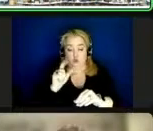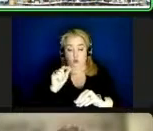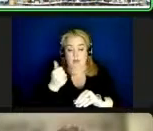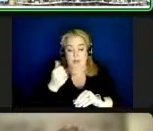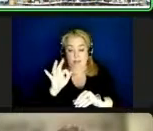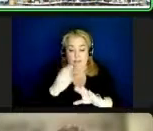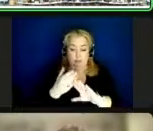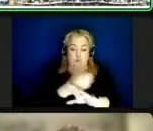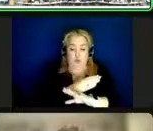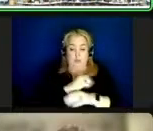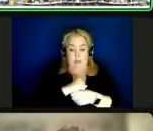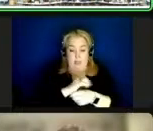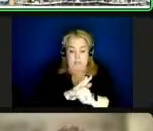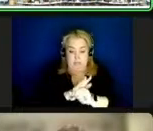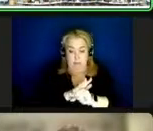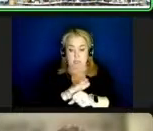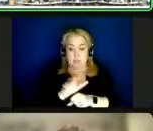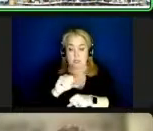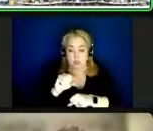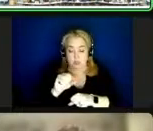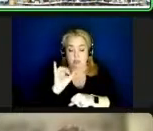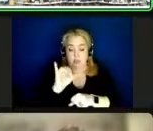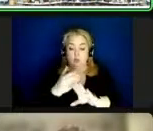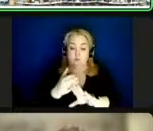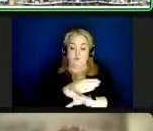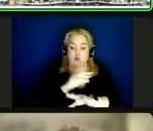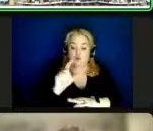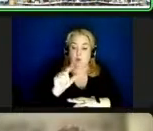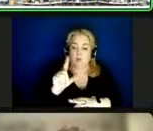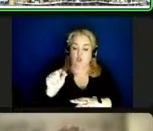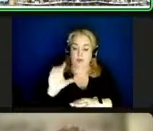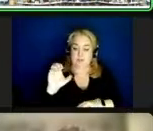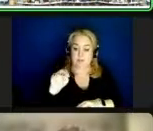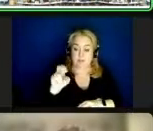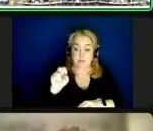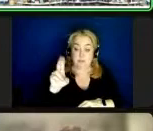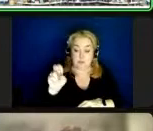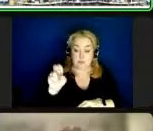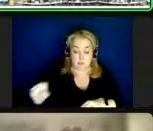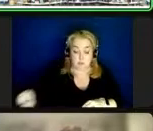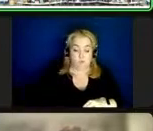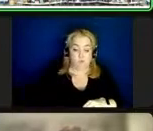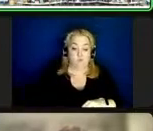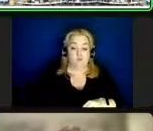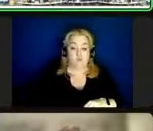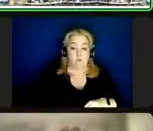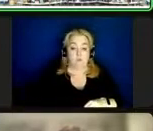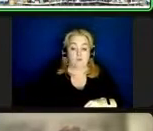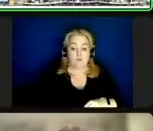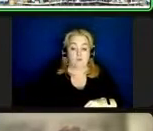BIG THANK YOU. CAN'T CERNER TAKE CARE?